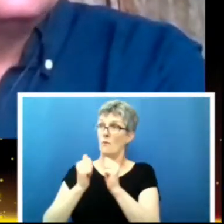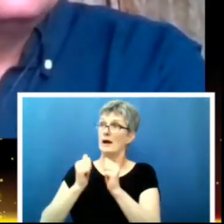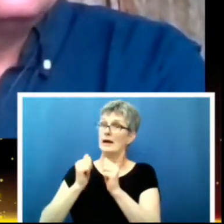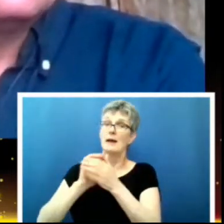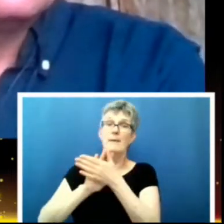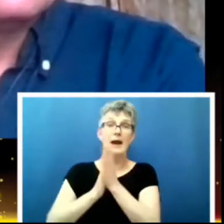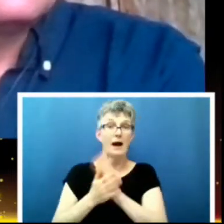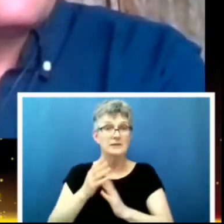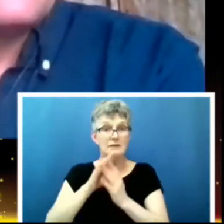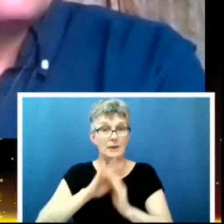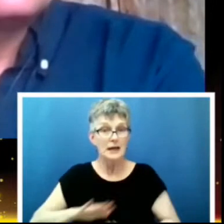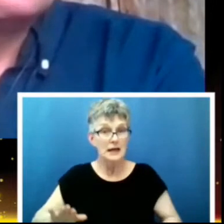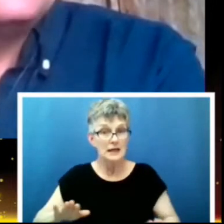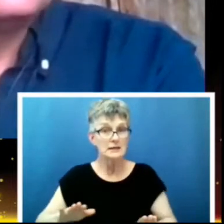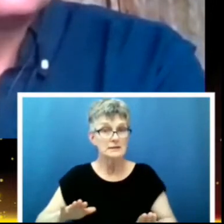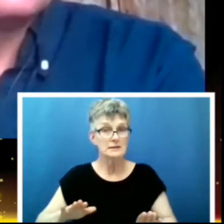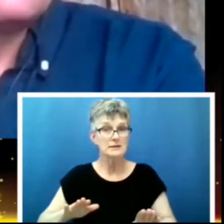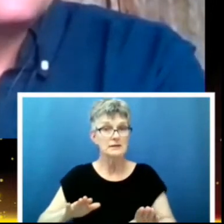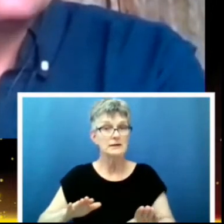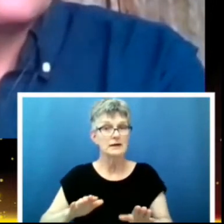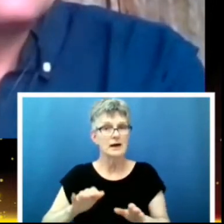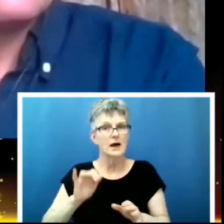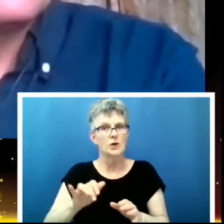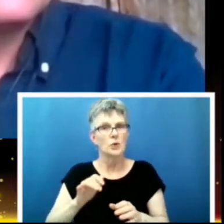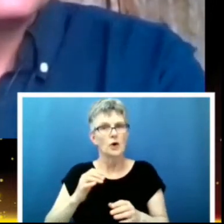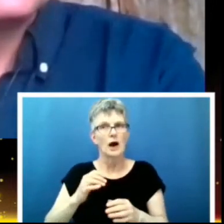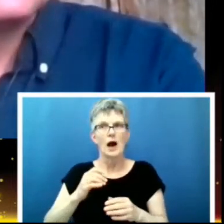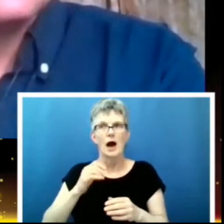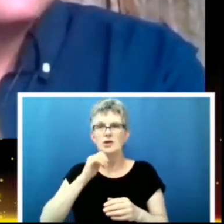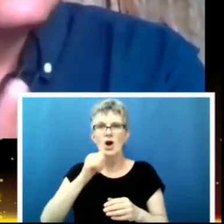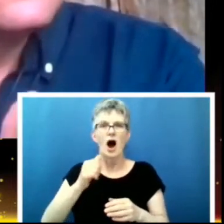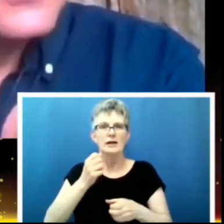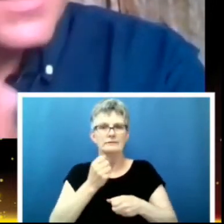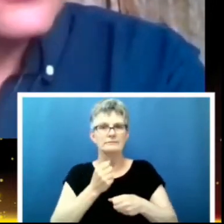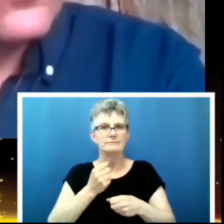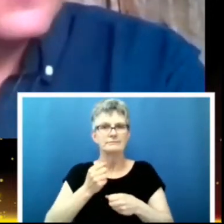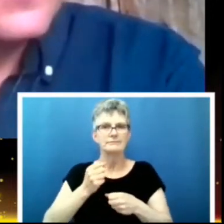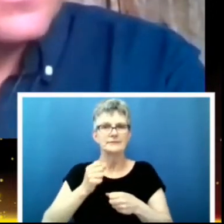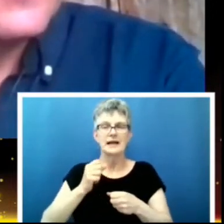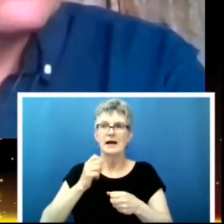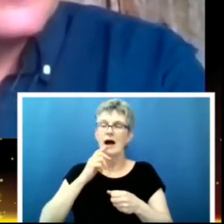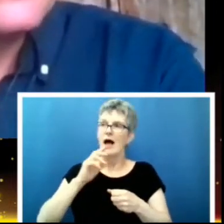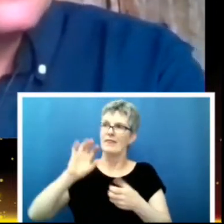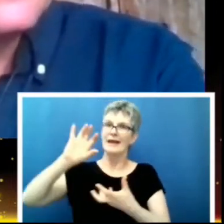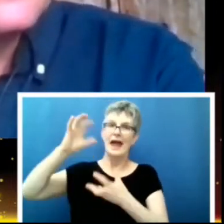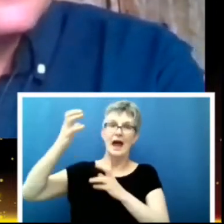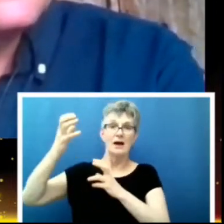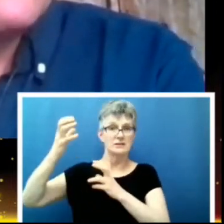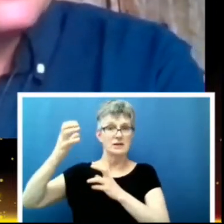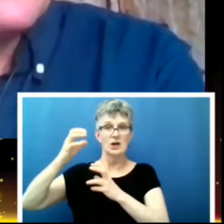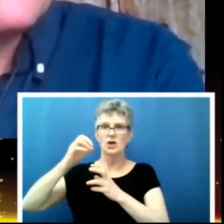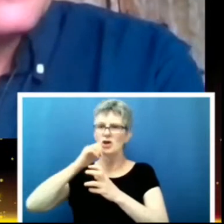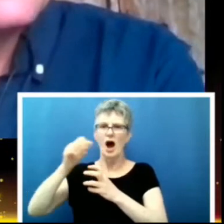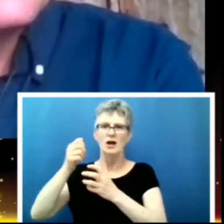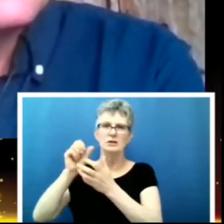You're allowing peace to find its way to flourish together with it as a practice. Is it really a practice?